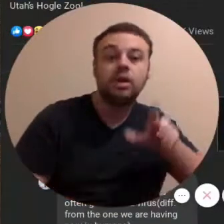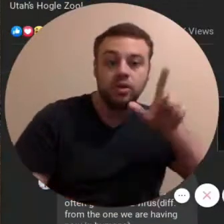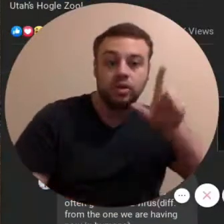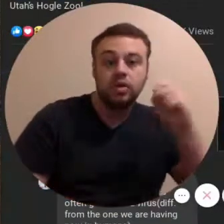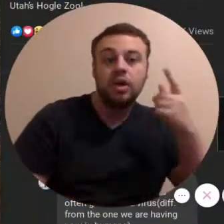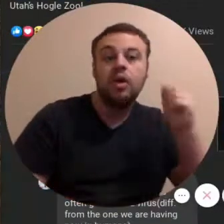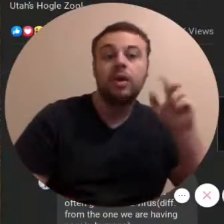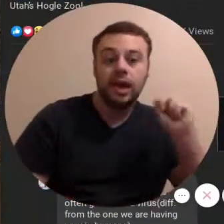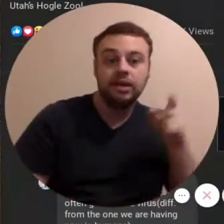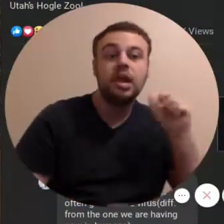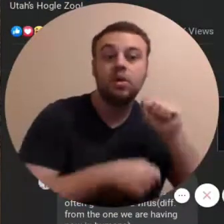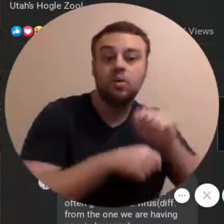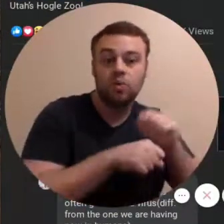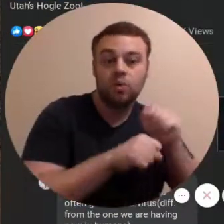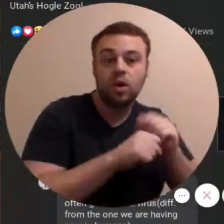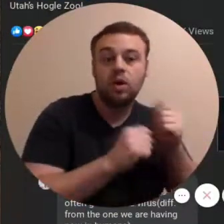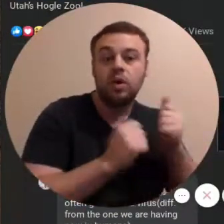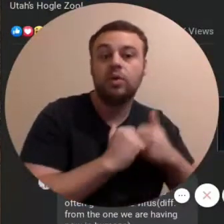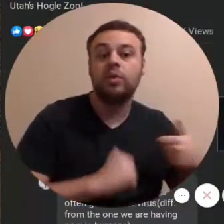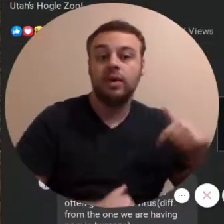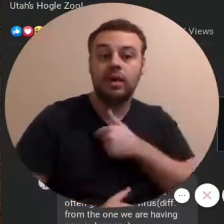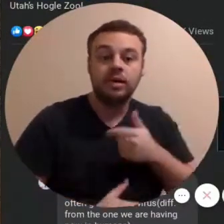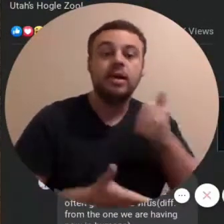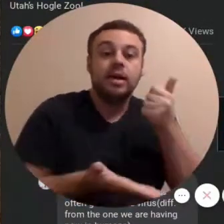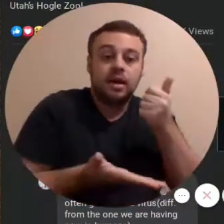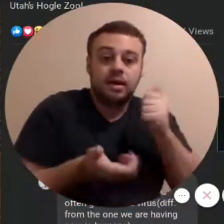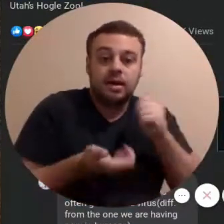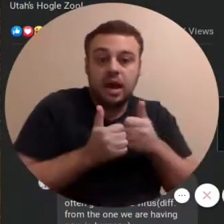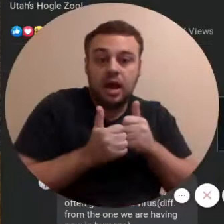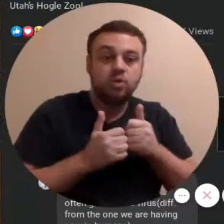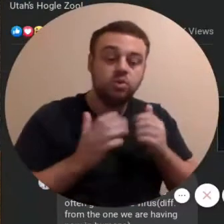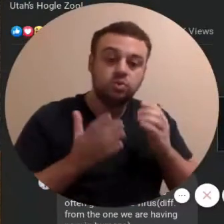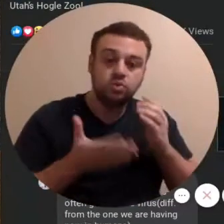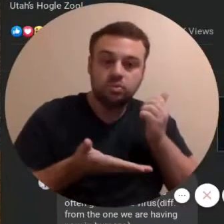to keep everyone safe, to be able to enjoy wild Utah- without running into